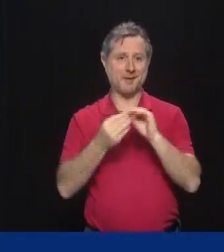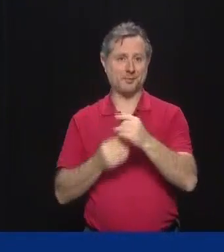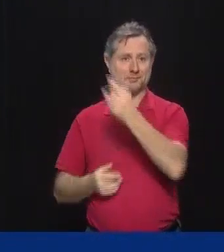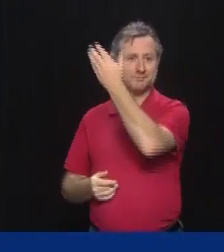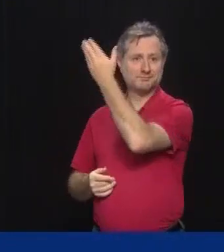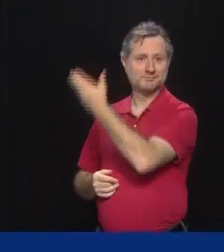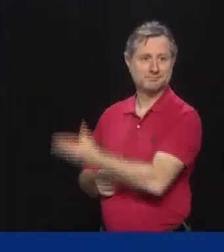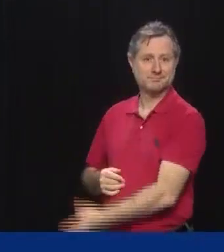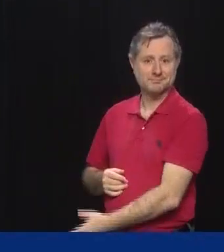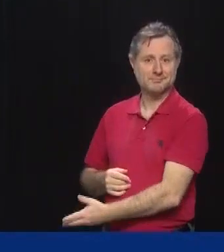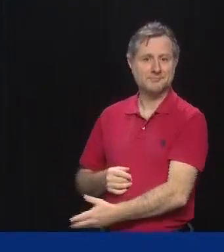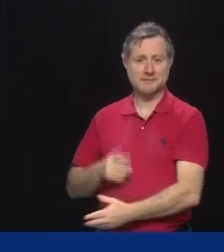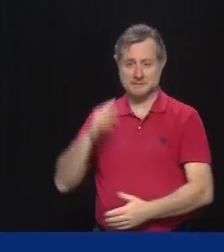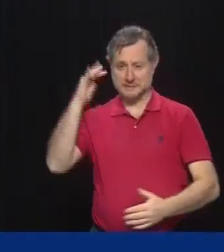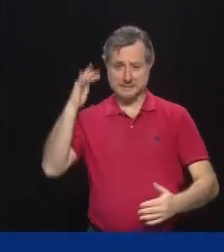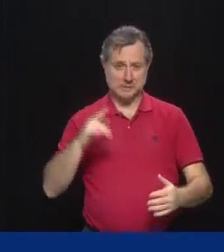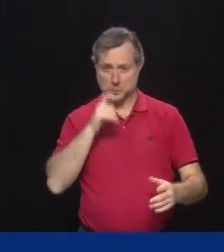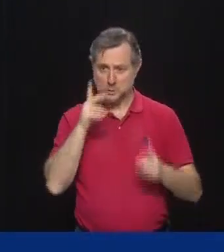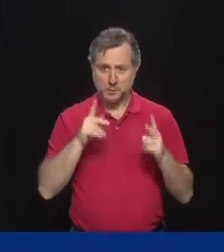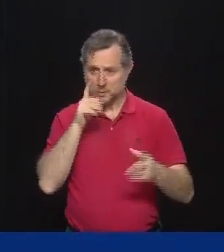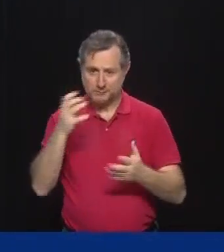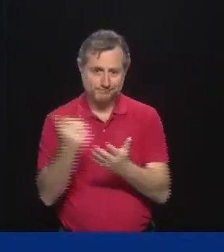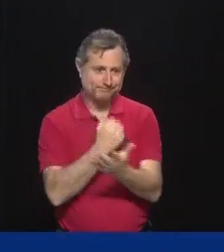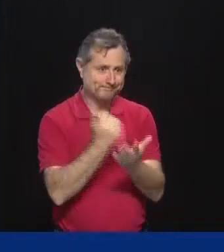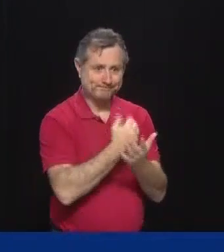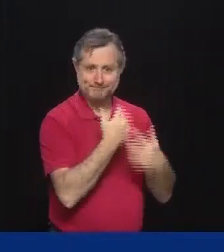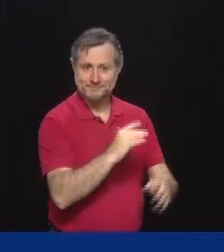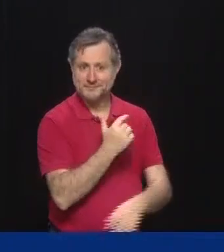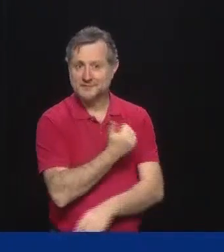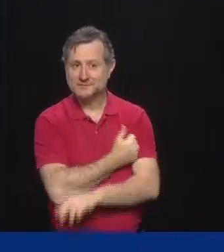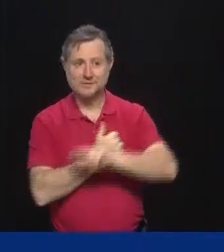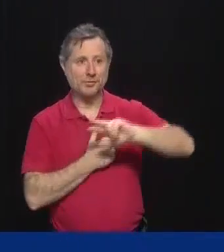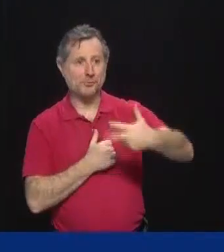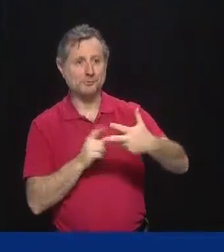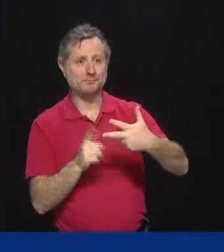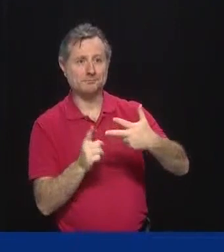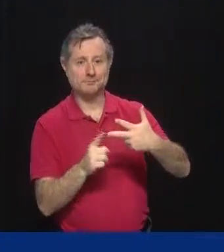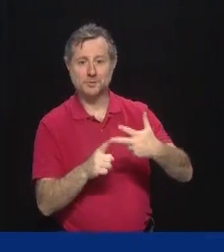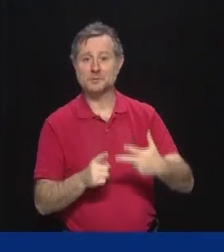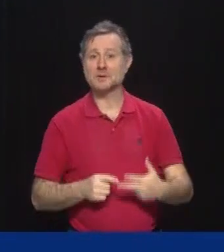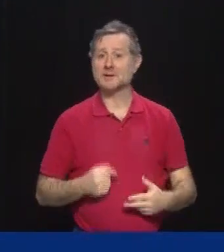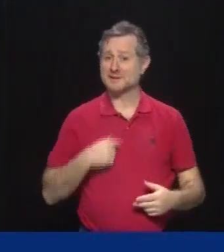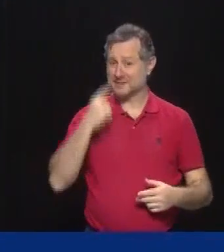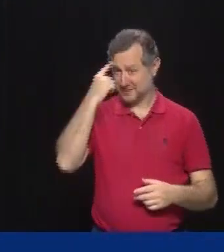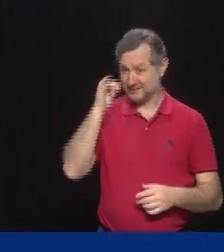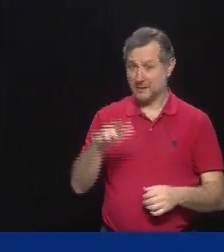WE WANT THOSE NUMBERS TO GET UP. THIS IS WHAT WE HAVE SO FAR. YOU CAN SEE THE CHART ON WHERE